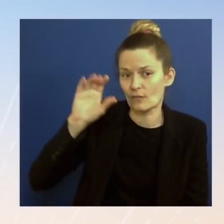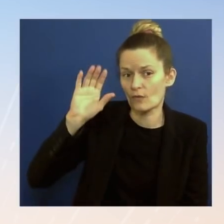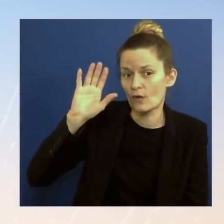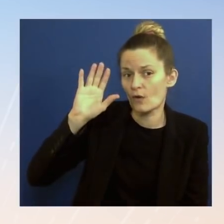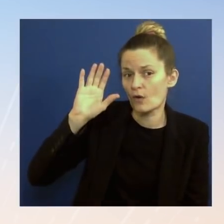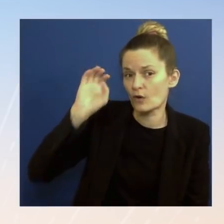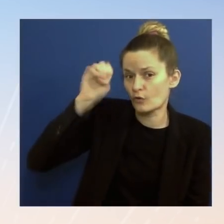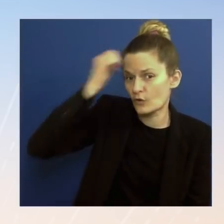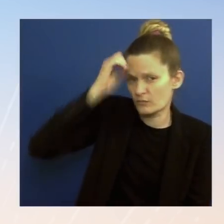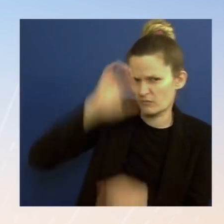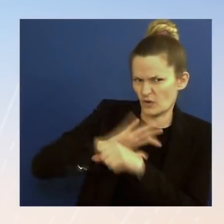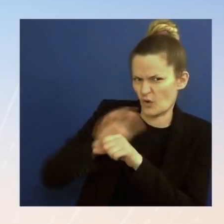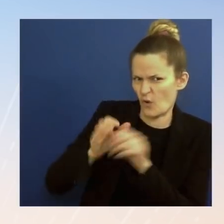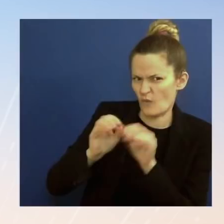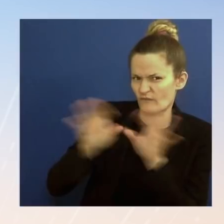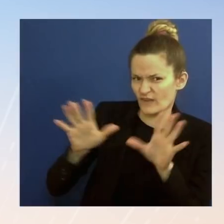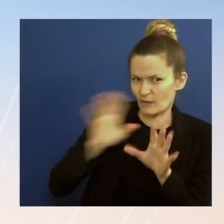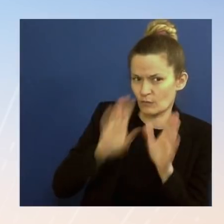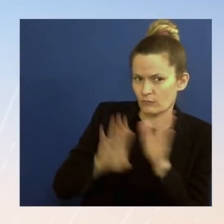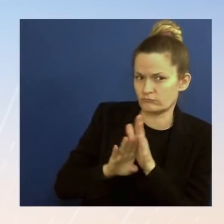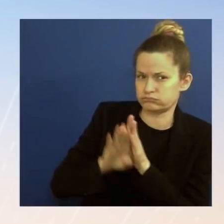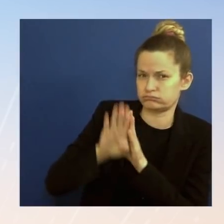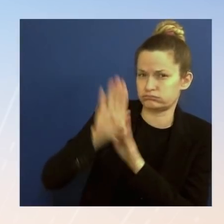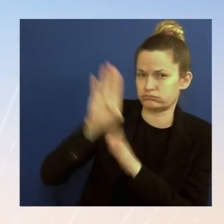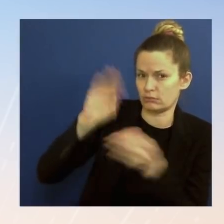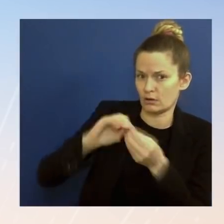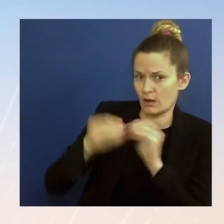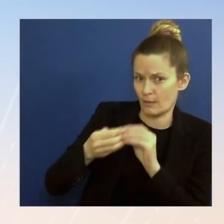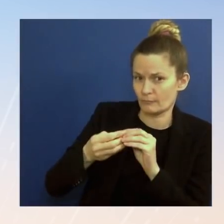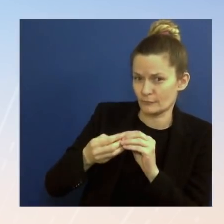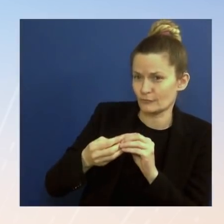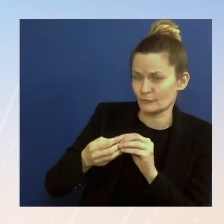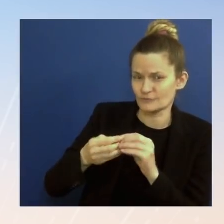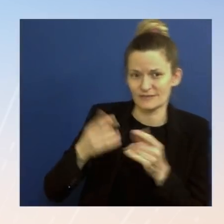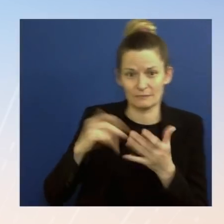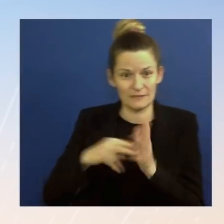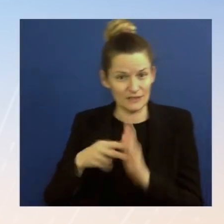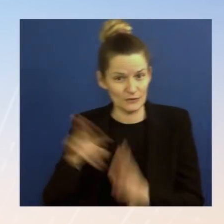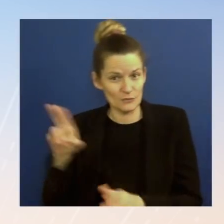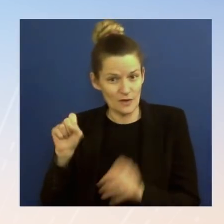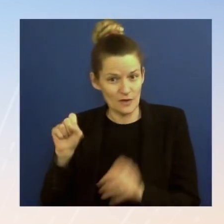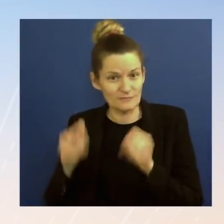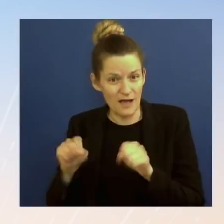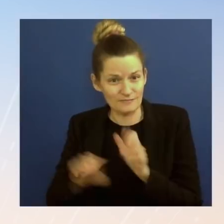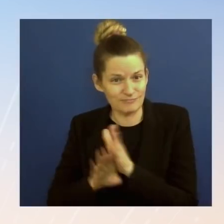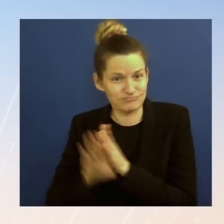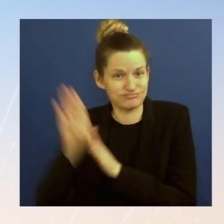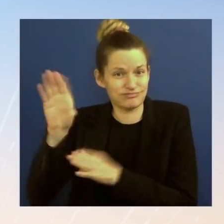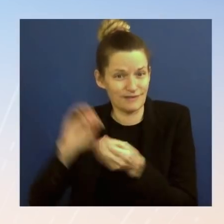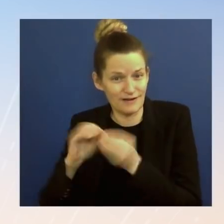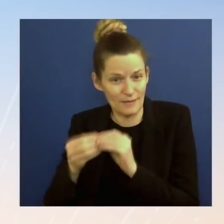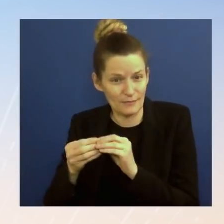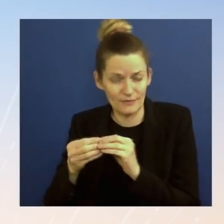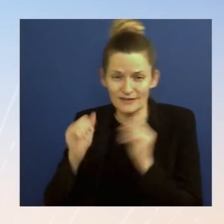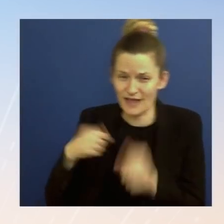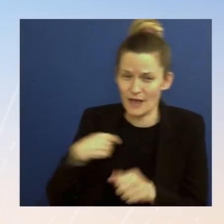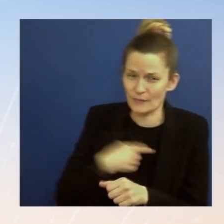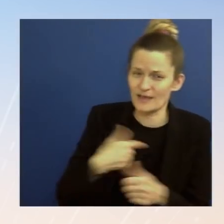has the real-time data it needs to provide the best information possible to the public? Ms. Psaki: To pr- -- to assess data? The Press: Yes.